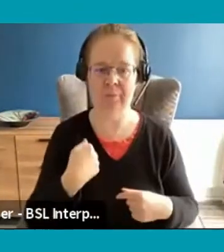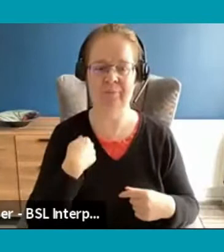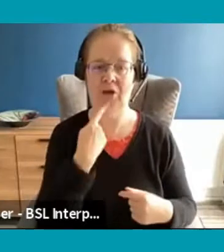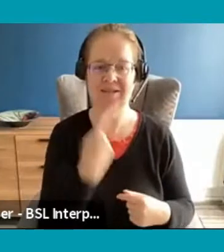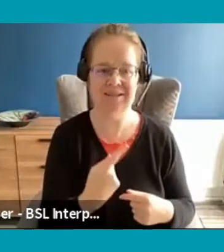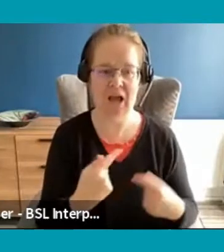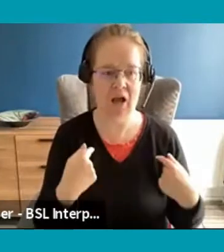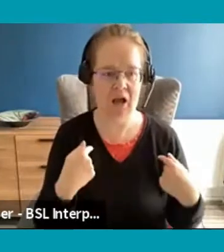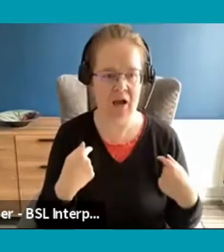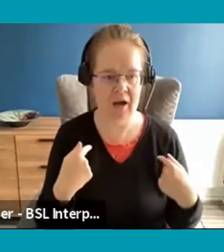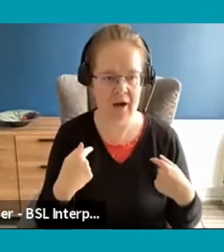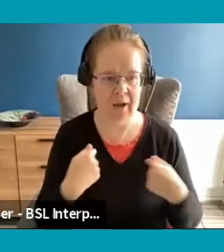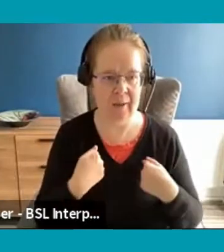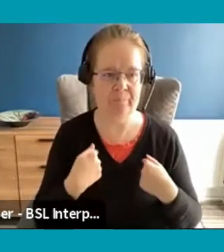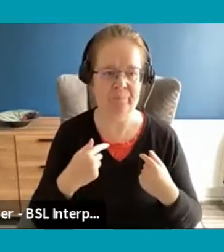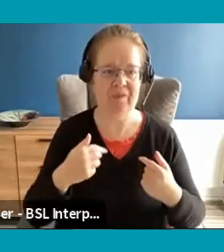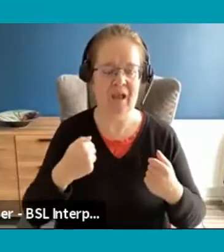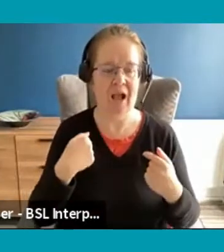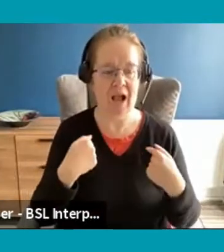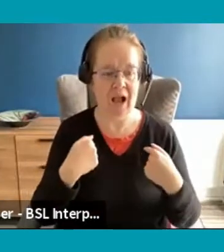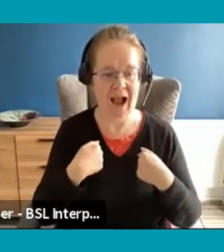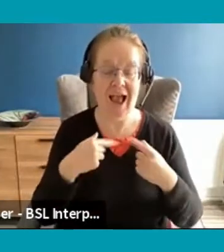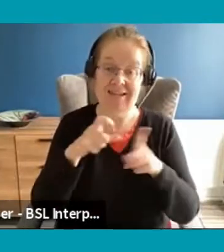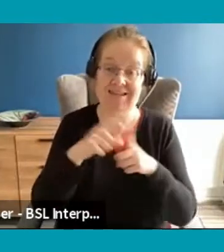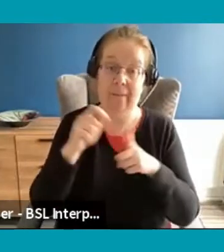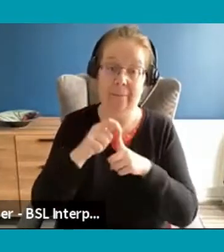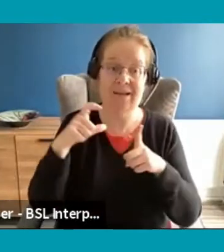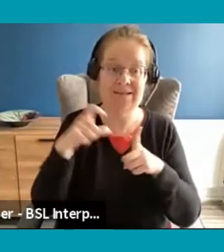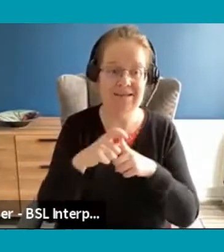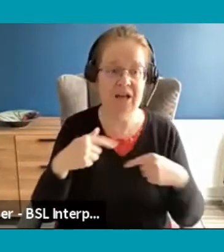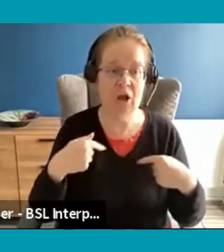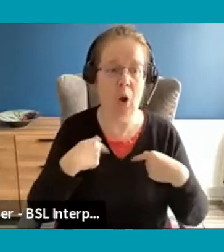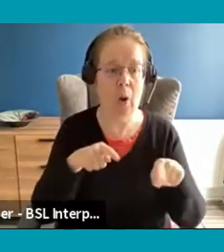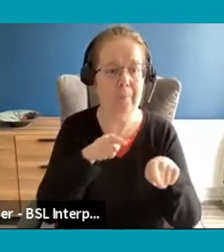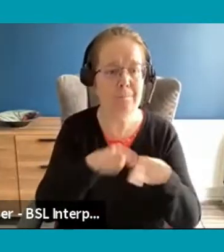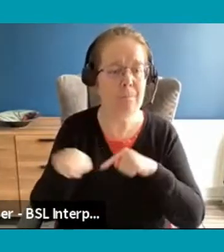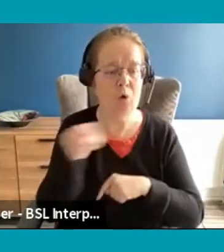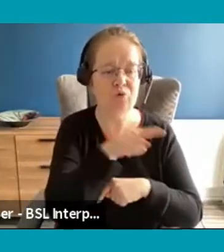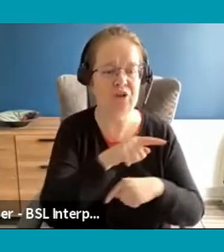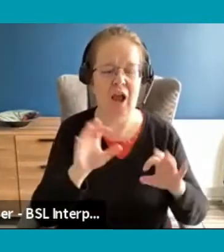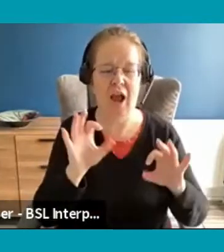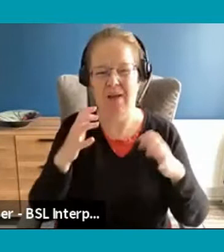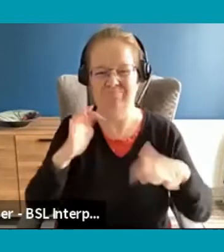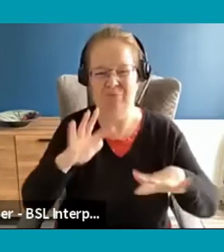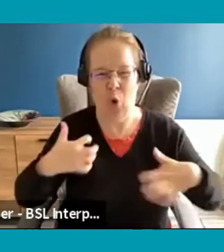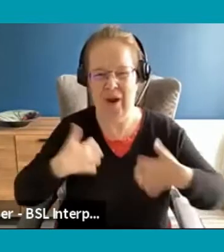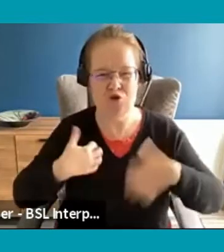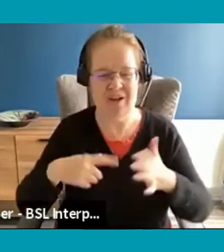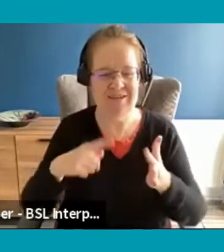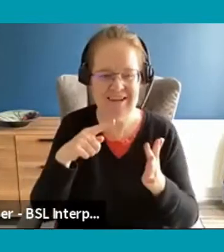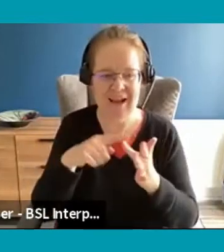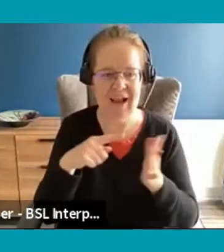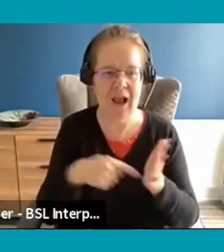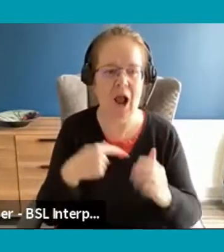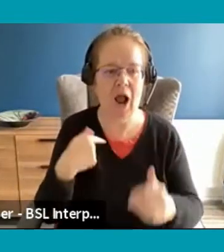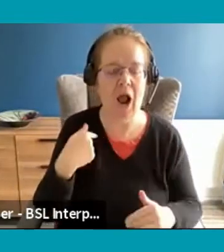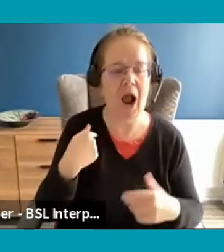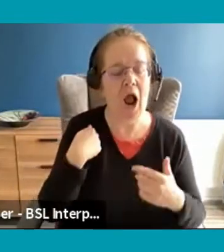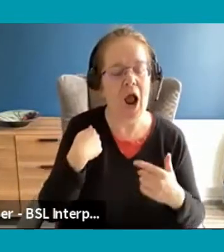the director of IT at at DPD, and most of you won't be interested in that. But I am more importantly the the